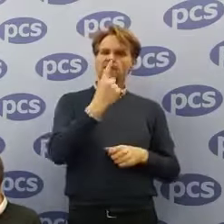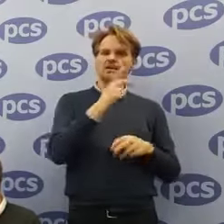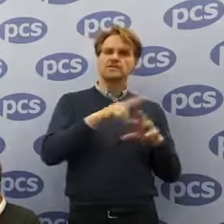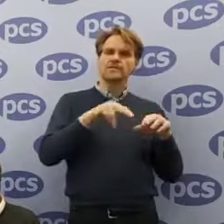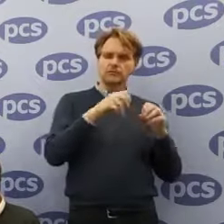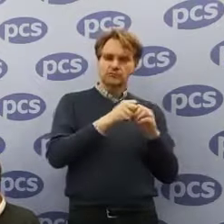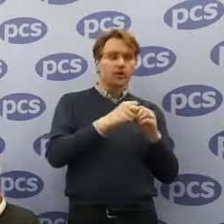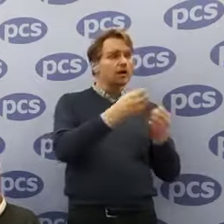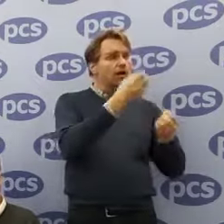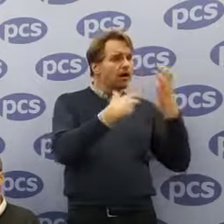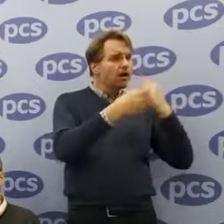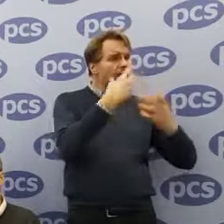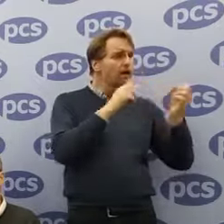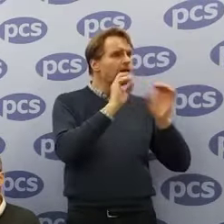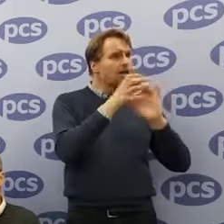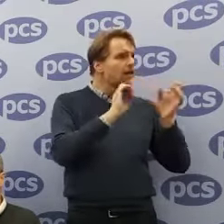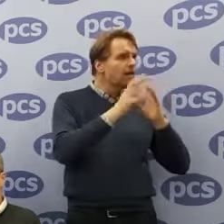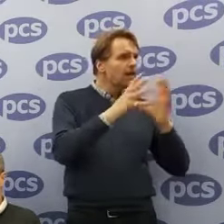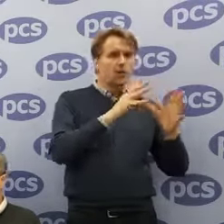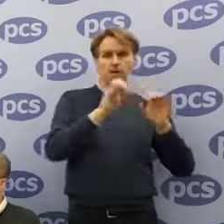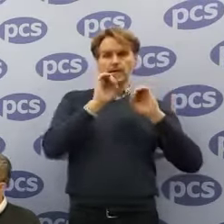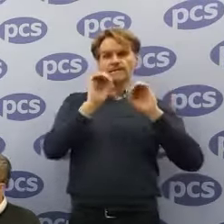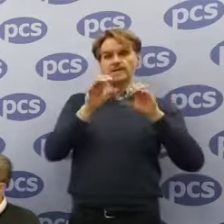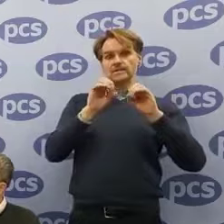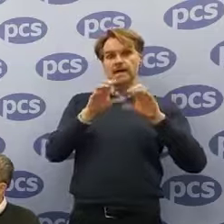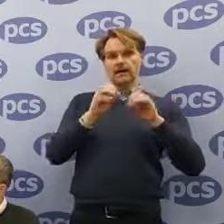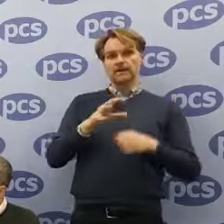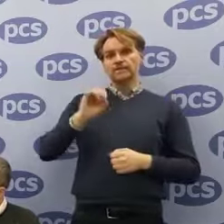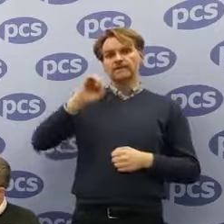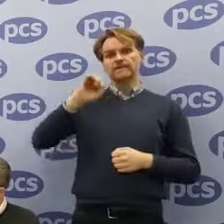executive on the 5th of February where we're also hoping to add all the